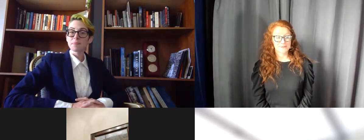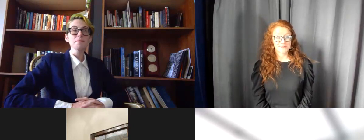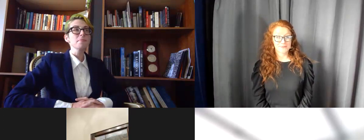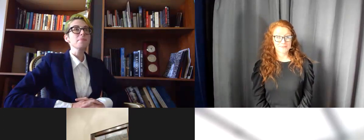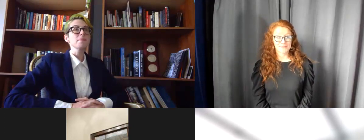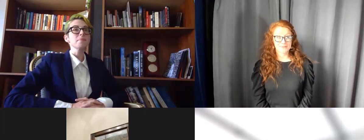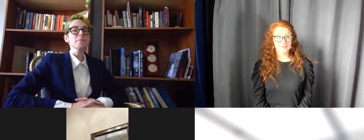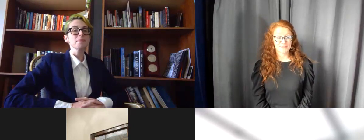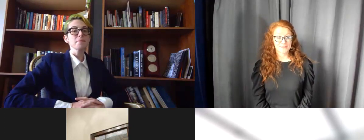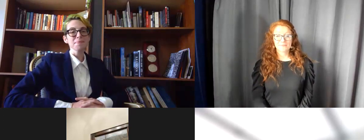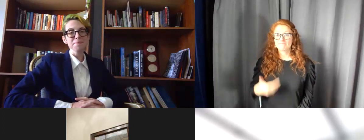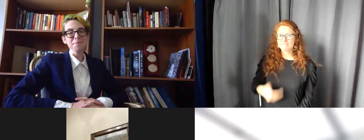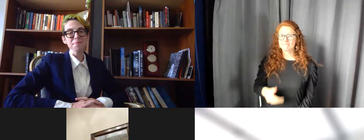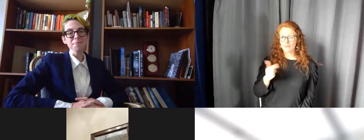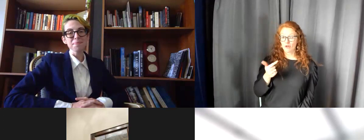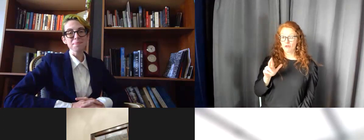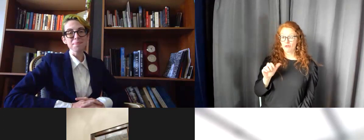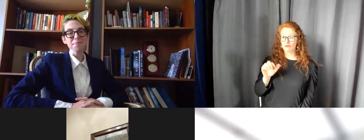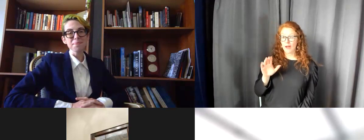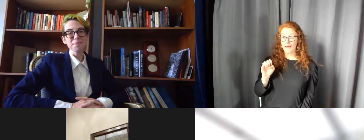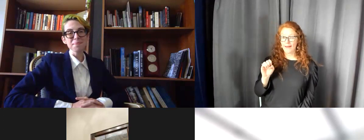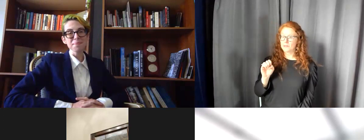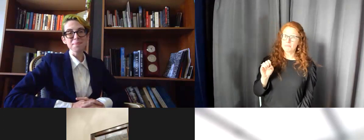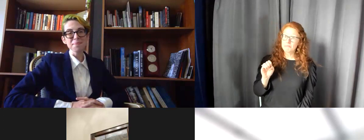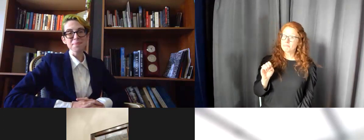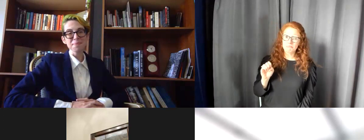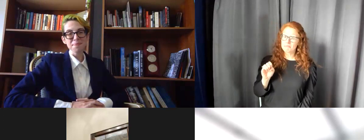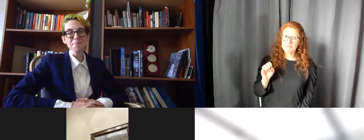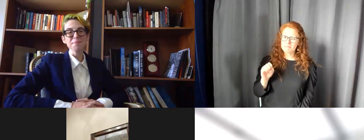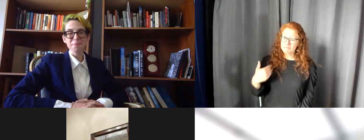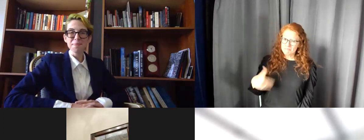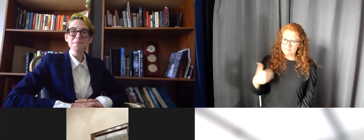Grace: This is Grace. No, I don't think so. I think you did a really great job.